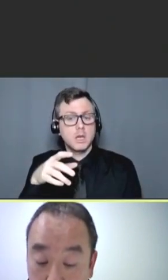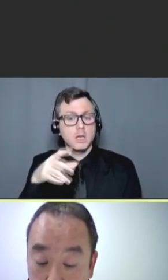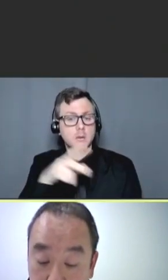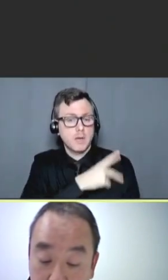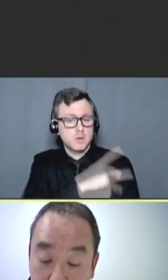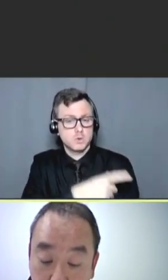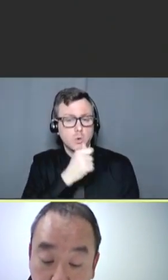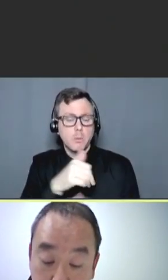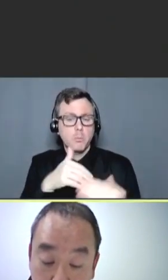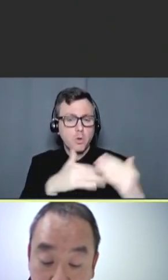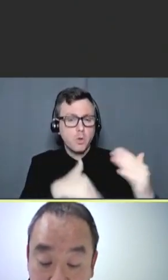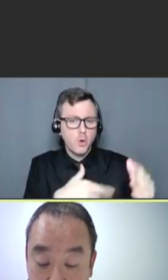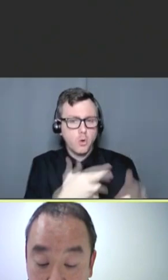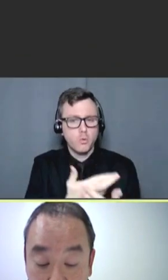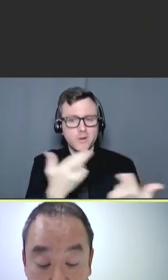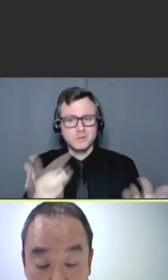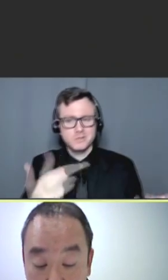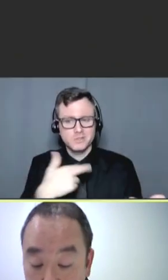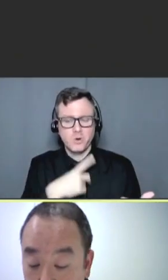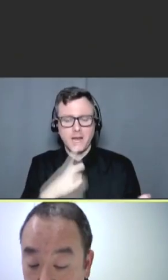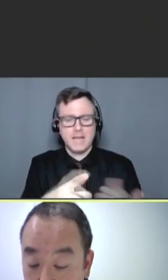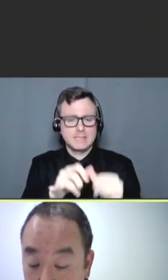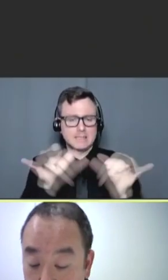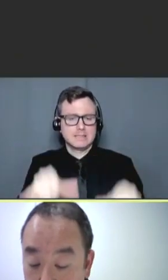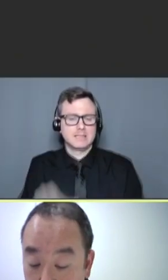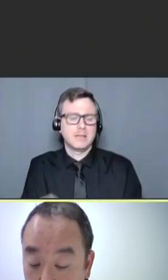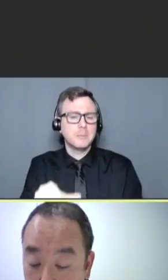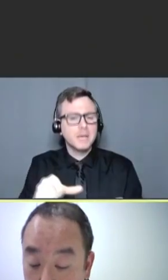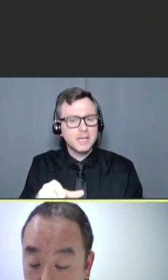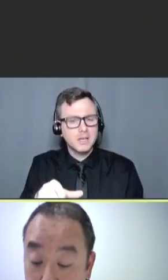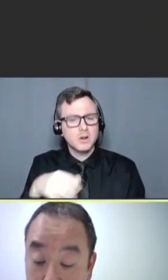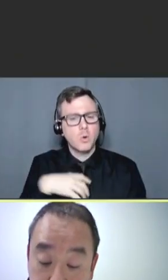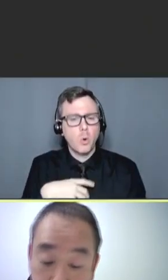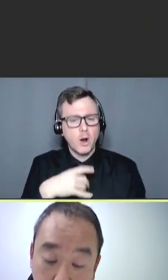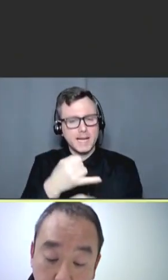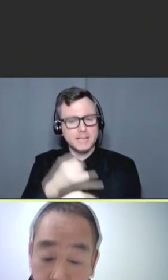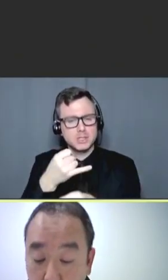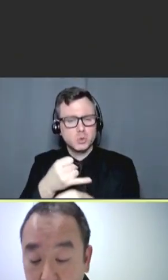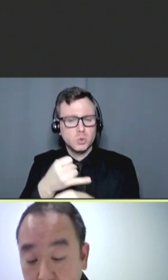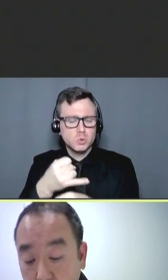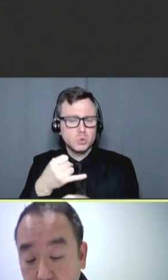resourced and have systemic and institutional discrimination, they may defer or avoid care